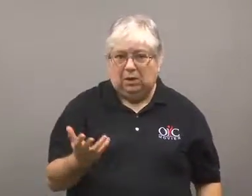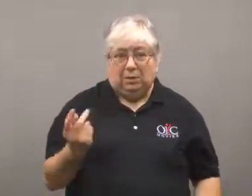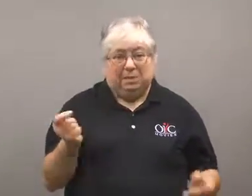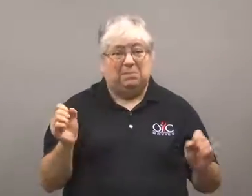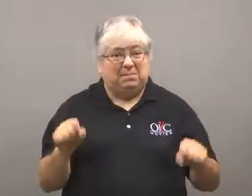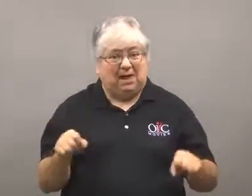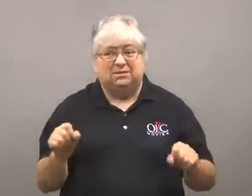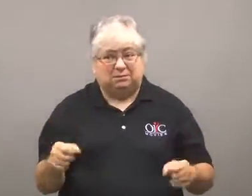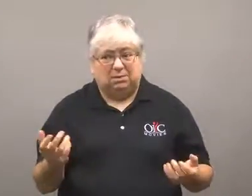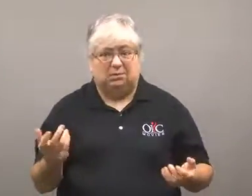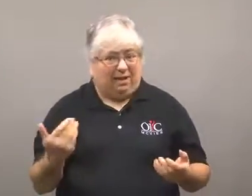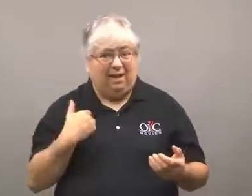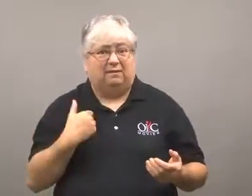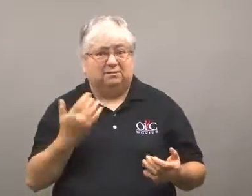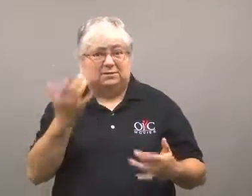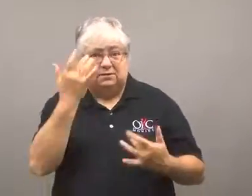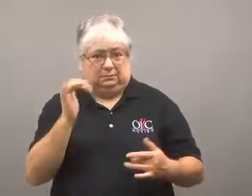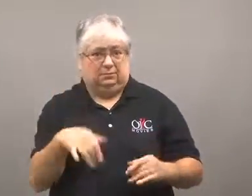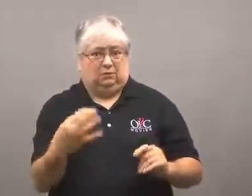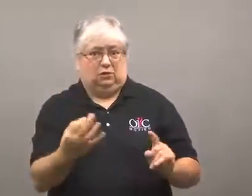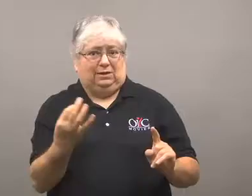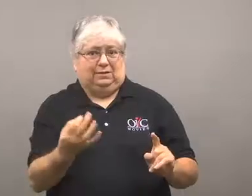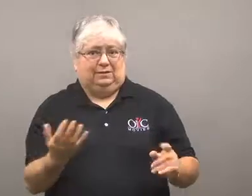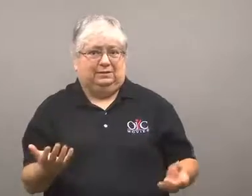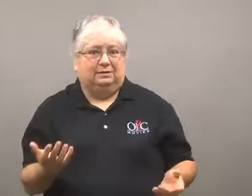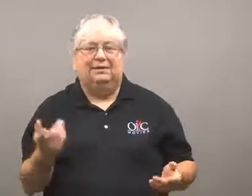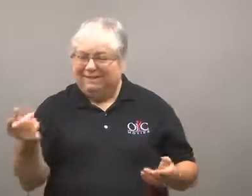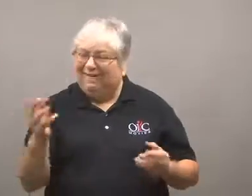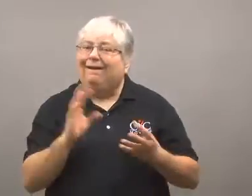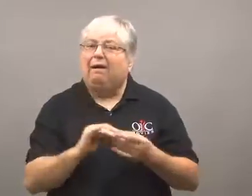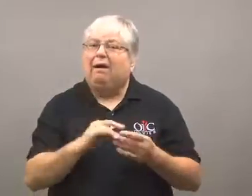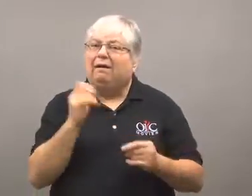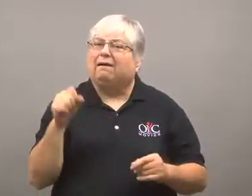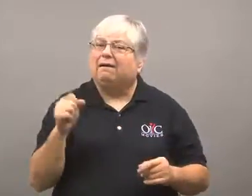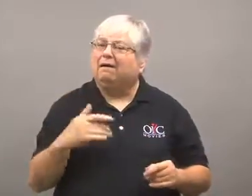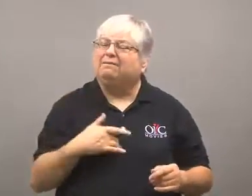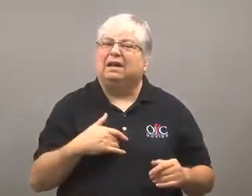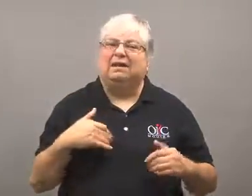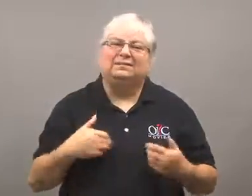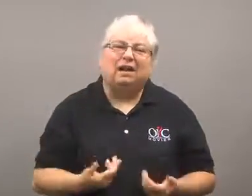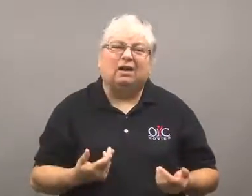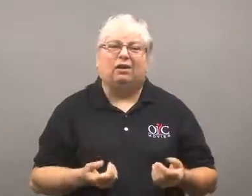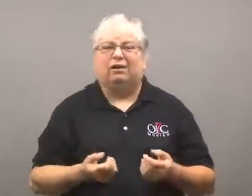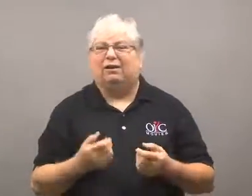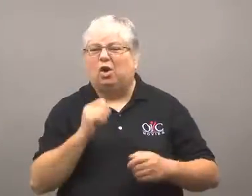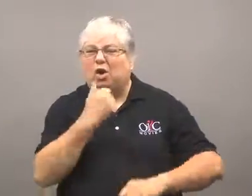It's possible she was sick on Friday.